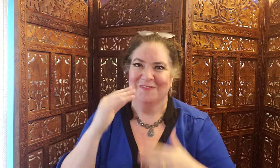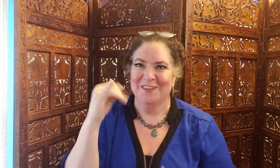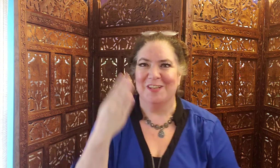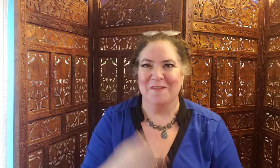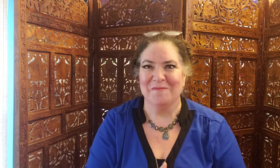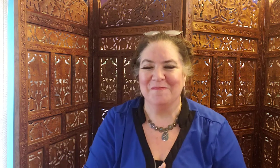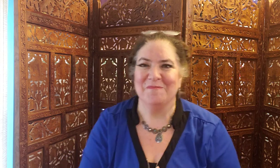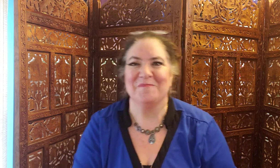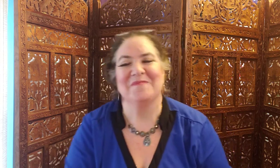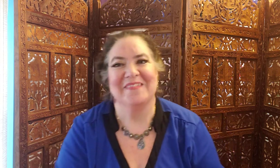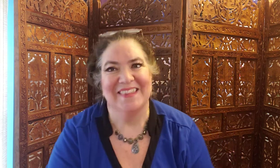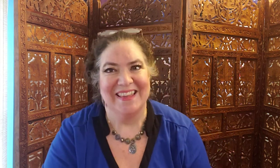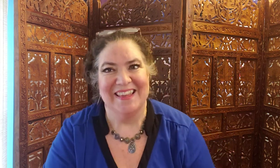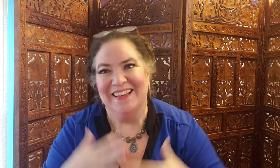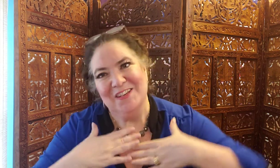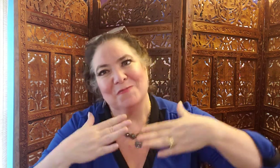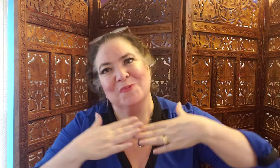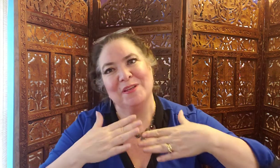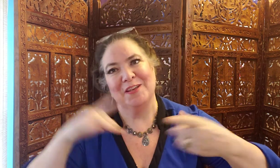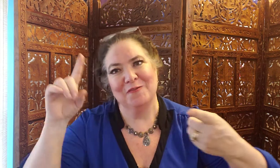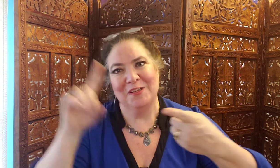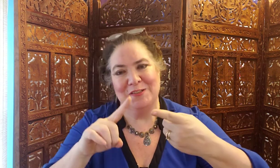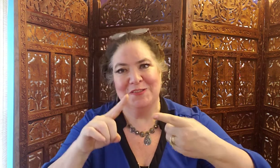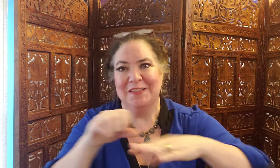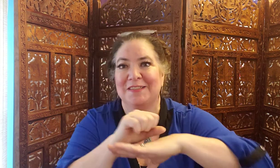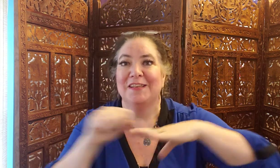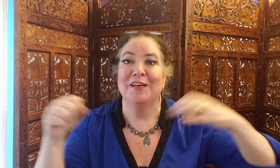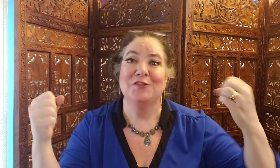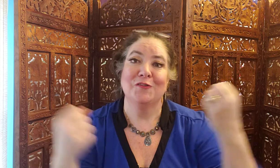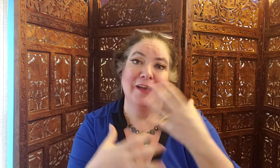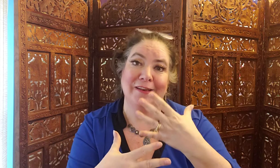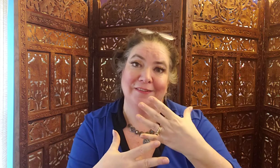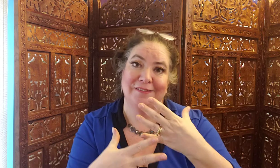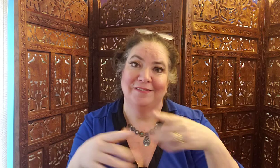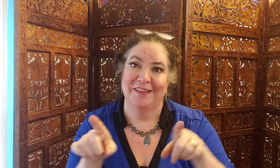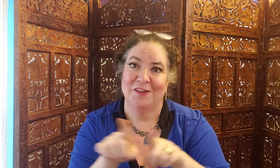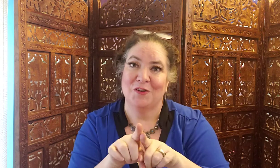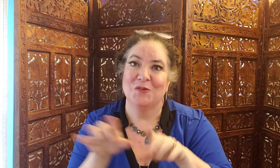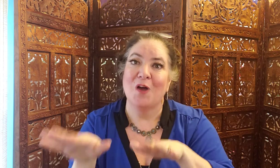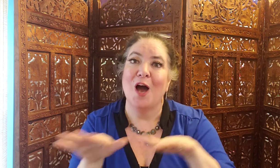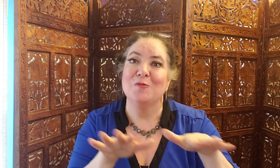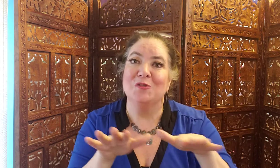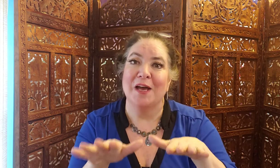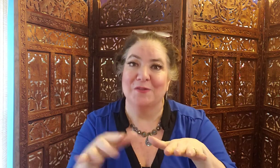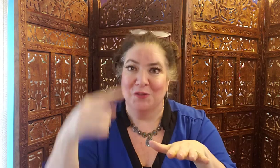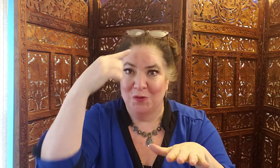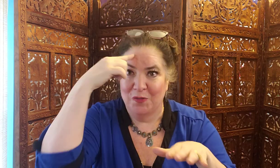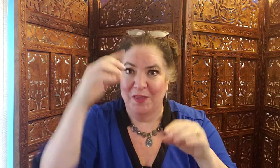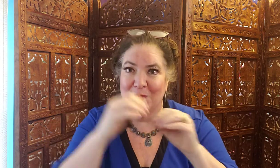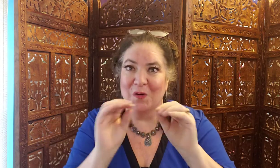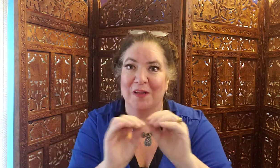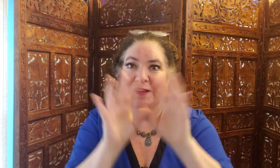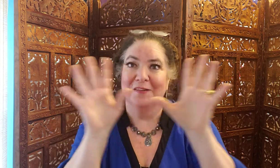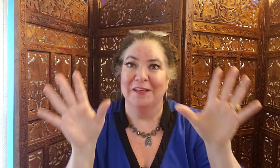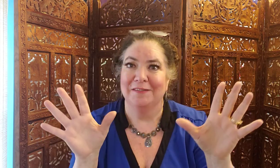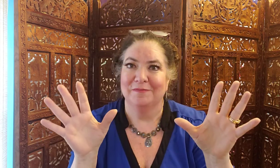Good job! Breathing reduces stage fright, it also calms you down so you can think more clearly,